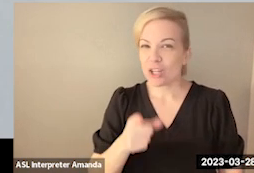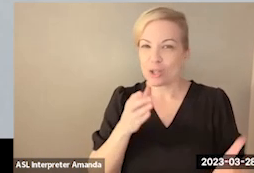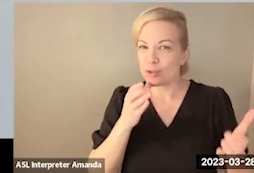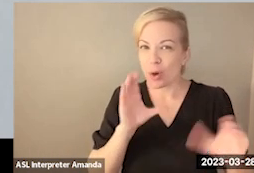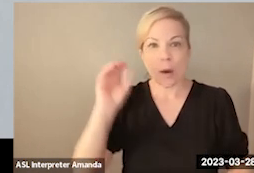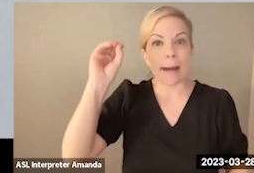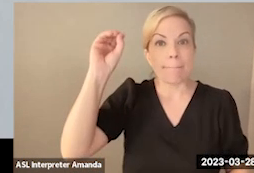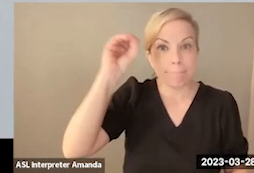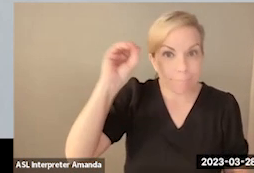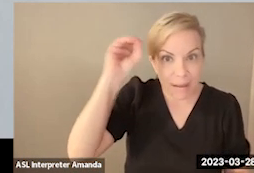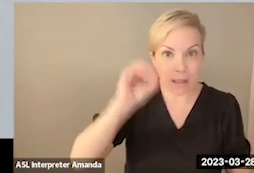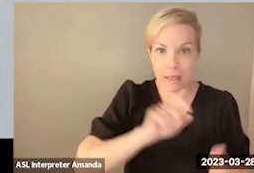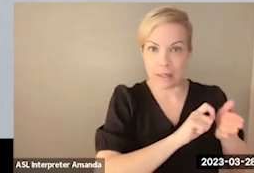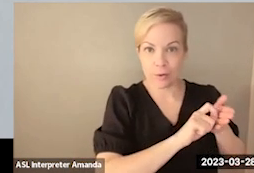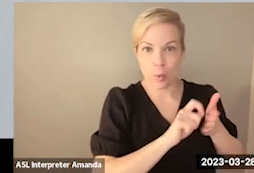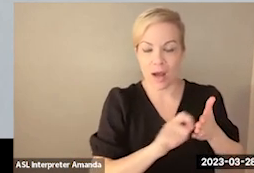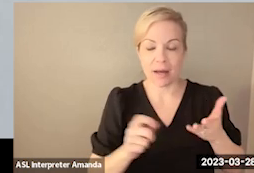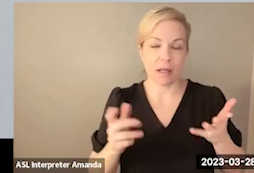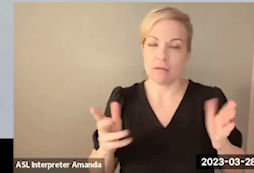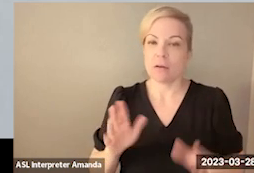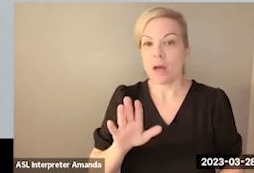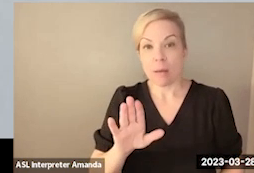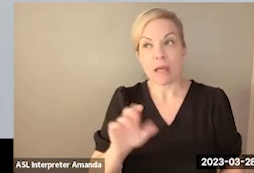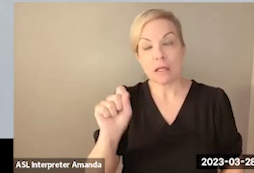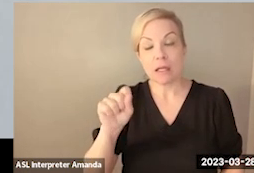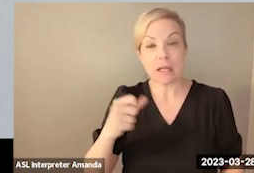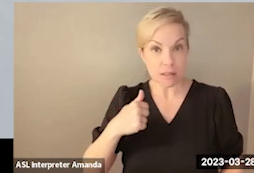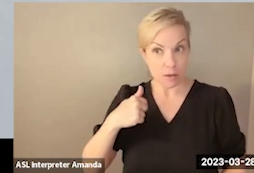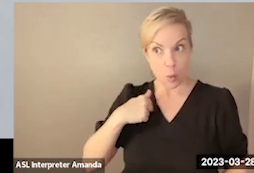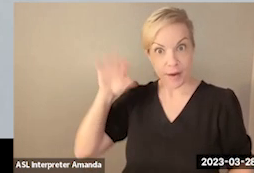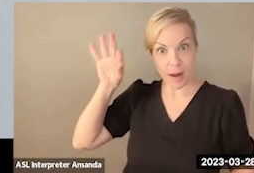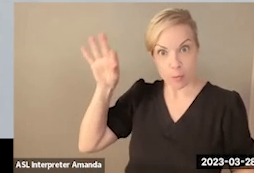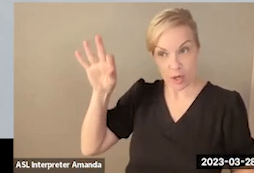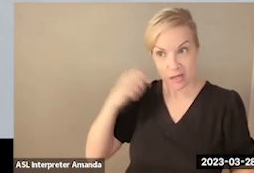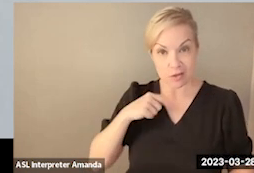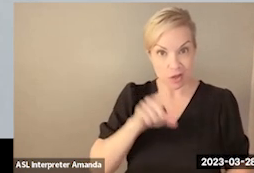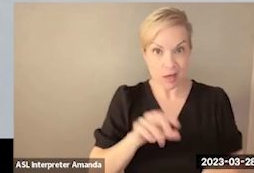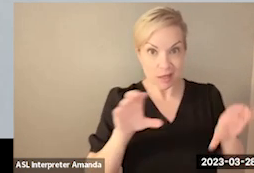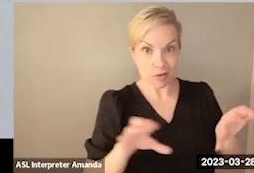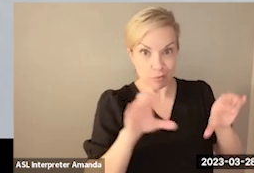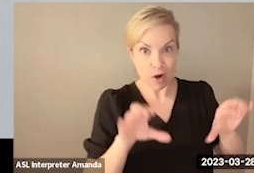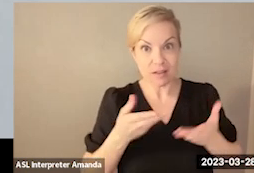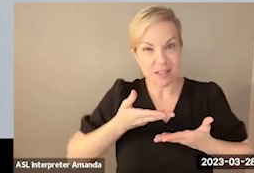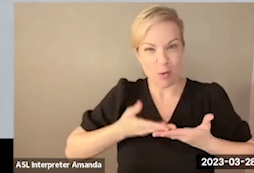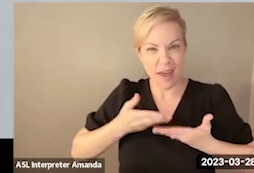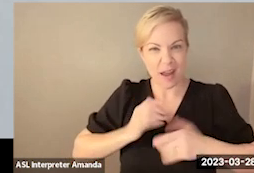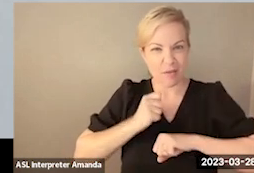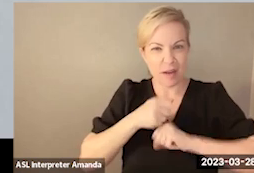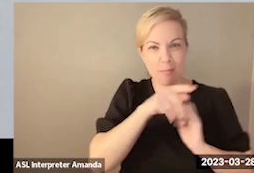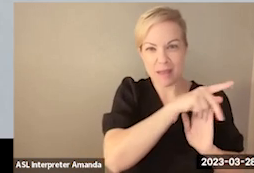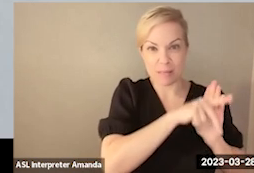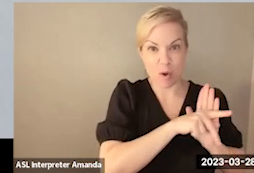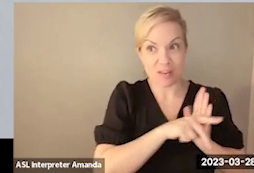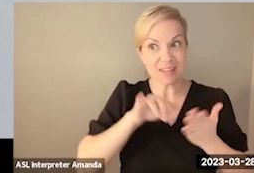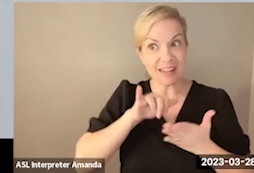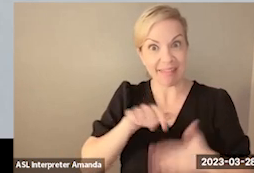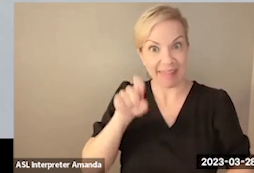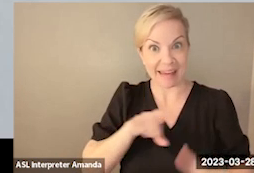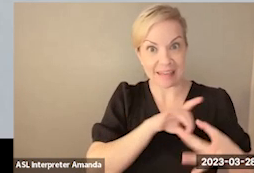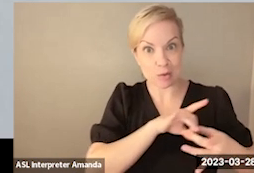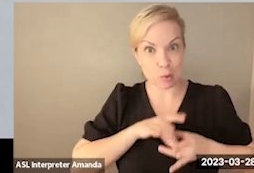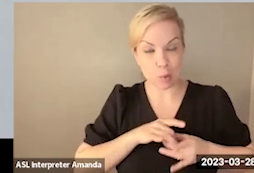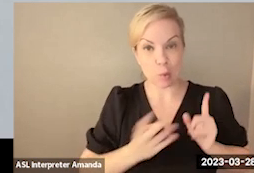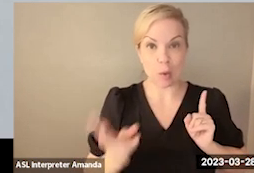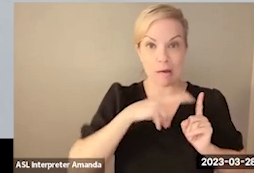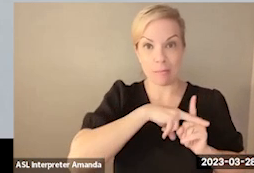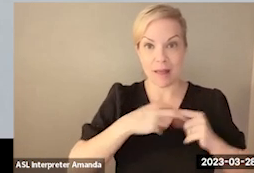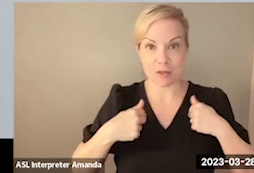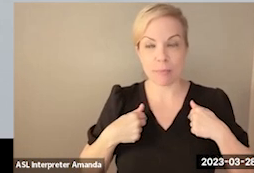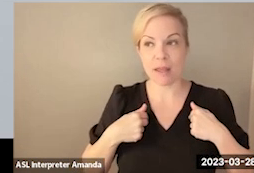Debbie Stine, Science & Technology Policy Academy: You know you want to sort of practice what you preach, which is evidence-based policy and that concept applies to you as well as to you know, like you encouraging policymakers to do the same.